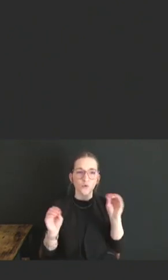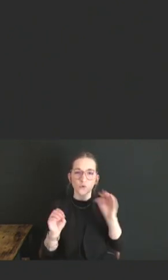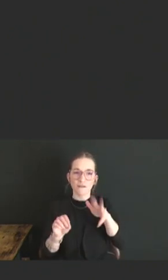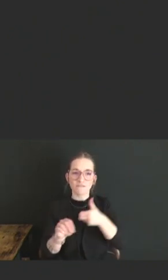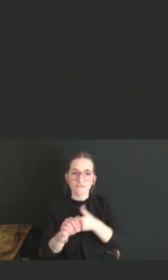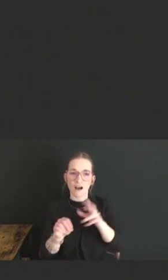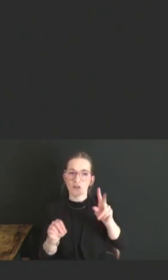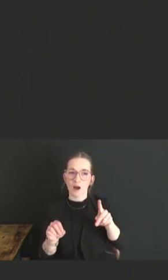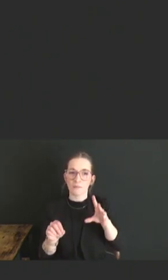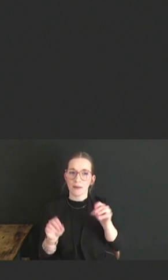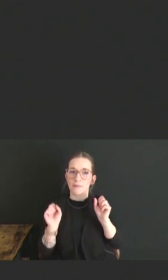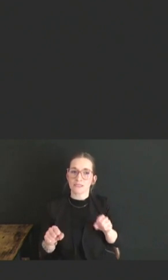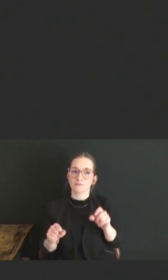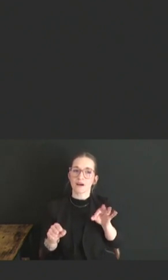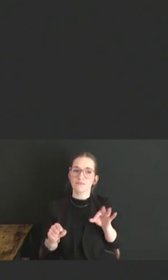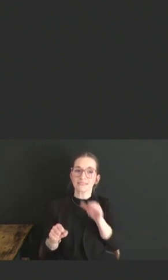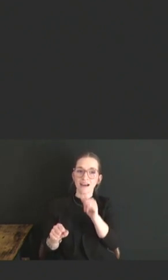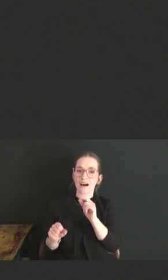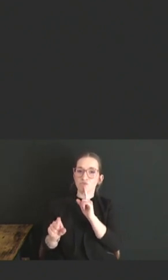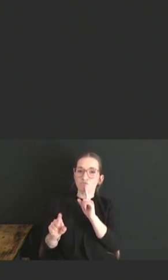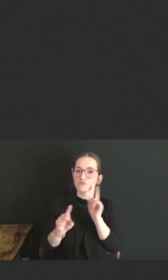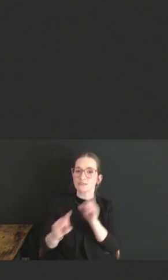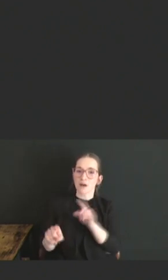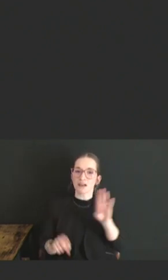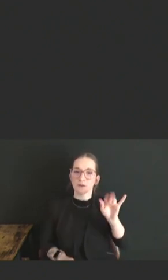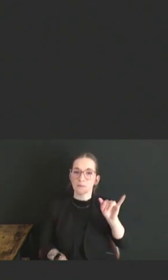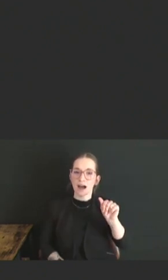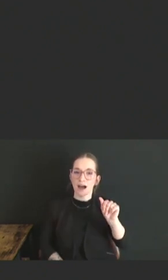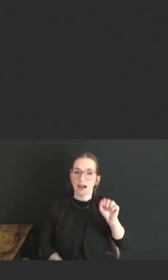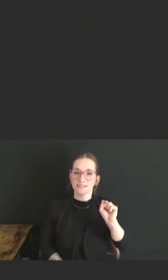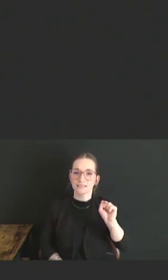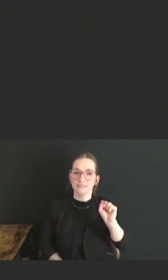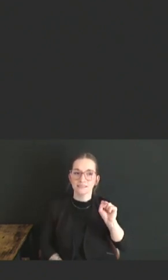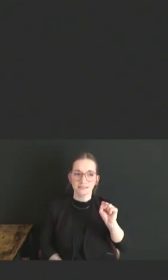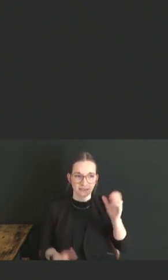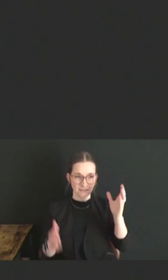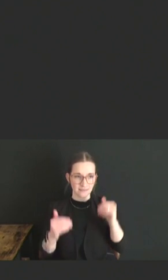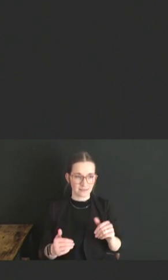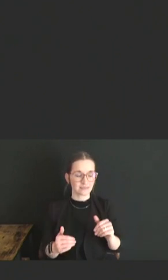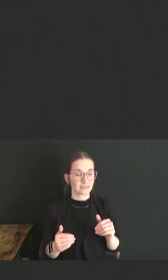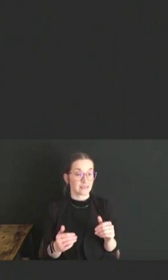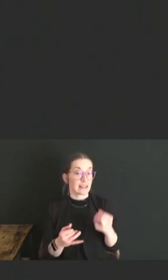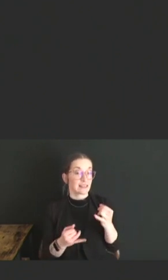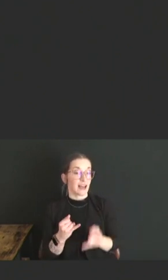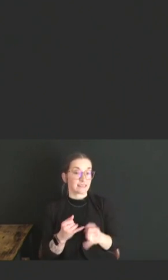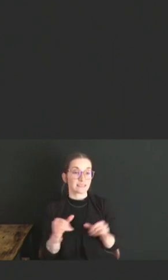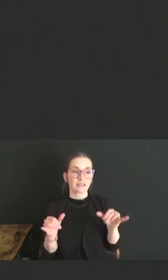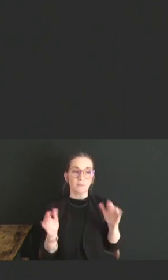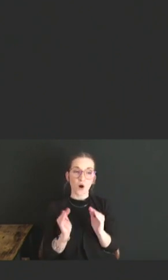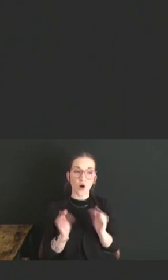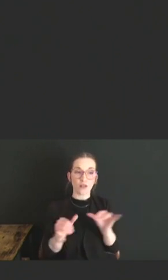And lastly, the small sample size may limit the generalized ability of our findings.